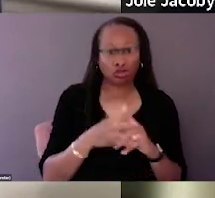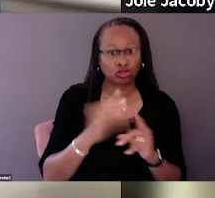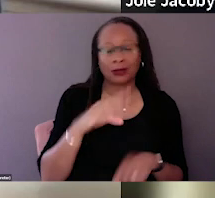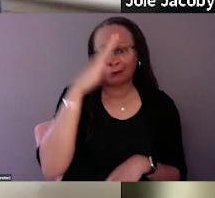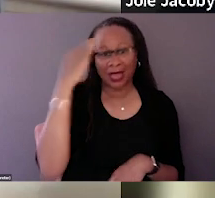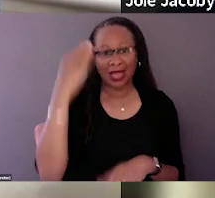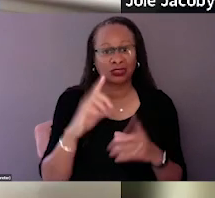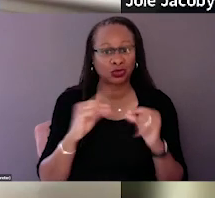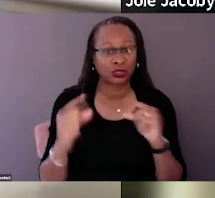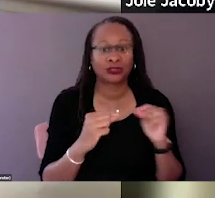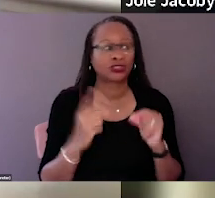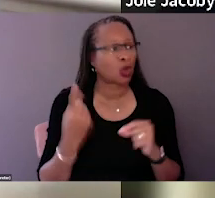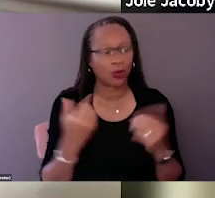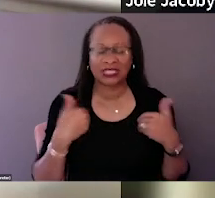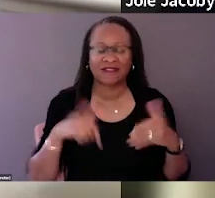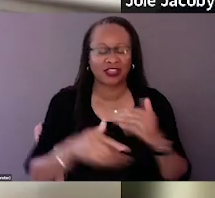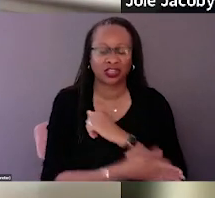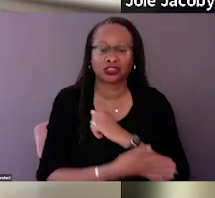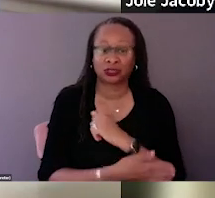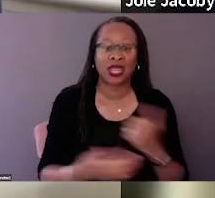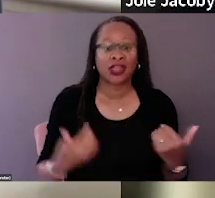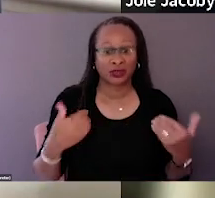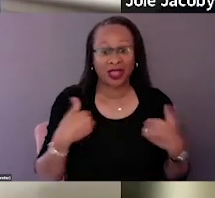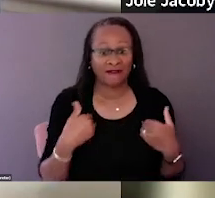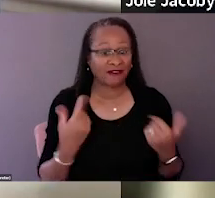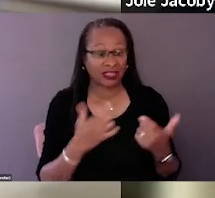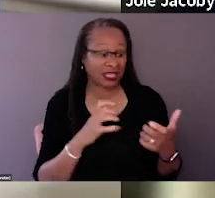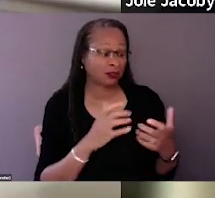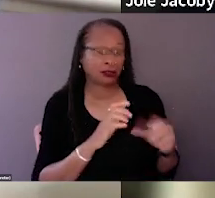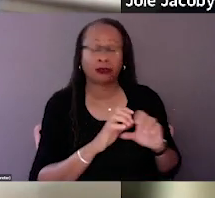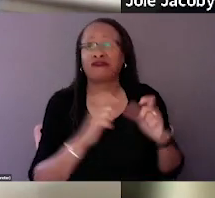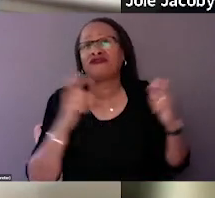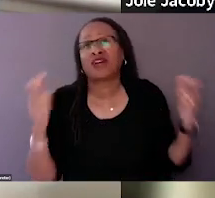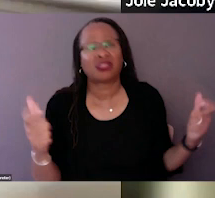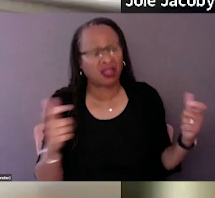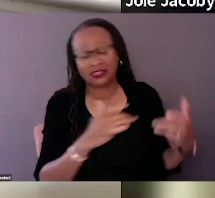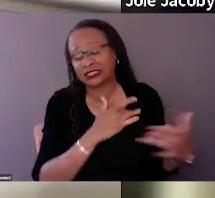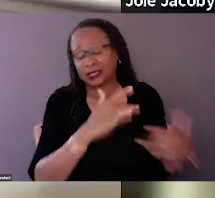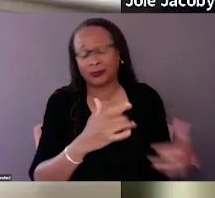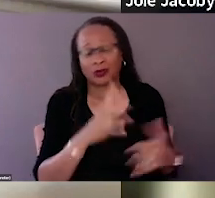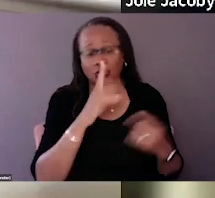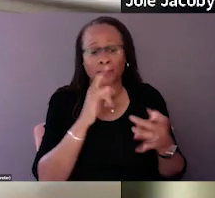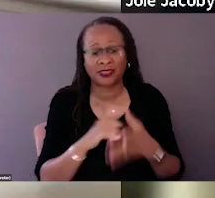that's super difficult, but you're also trying to find, like we talk about that in the Karen section, you're dealing with things that are super difficult